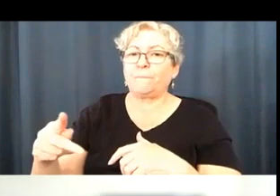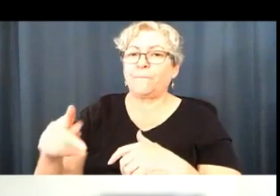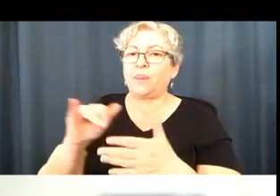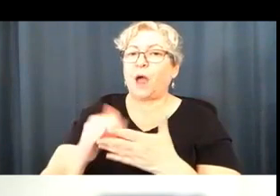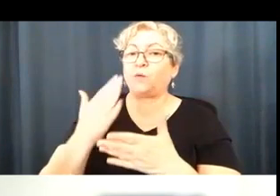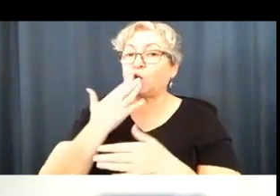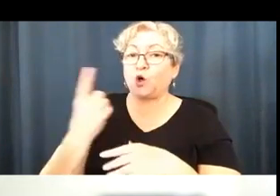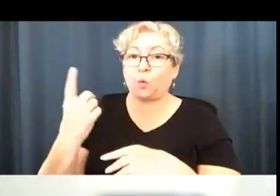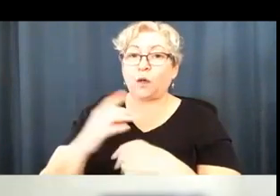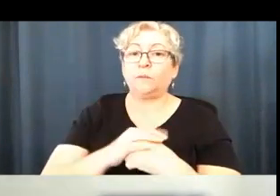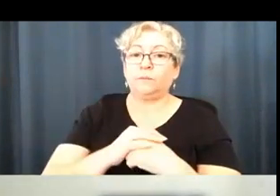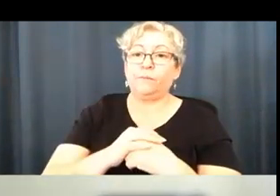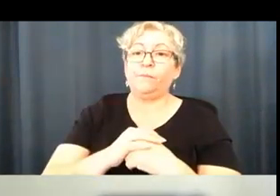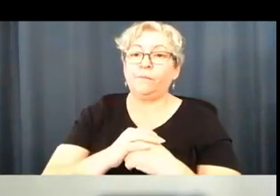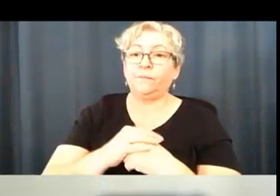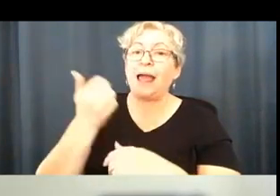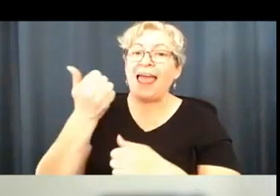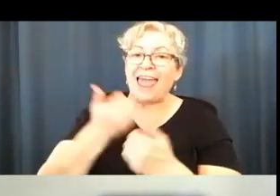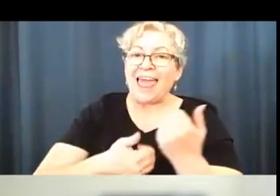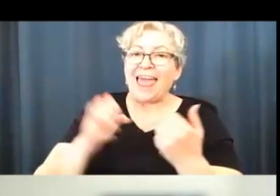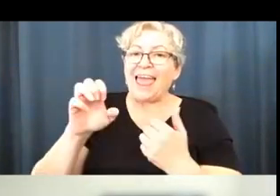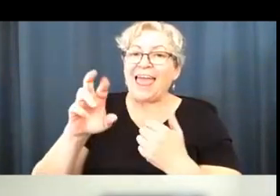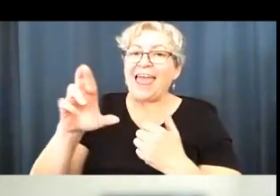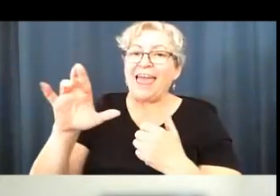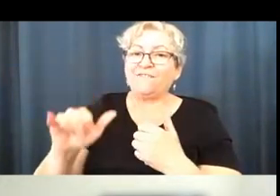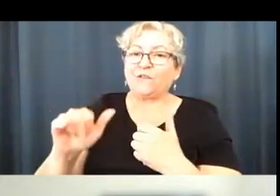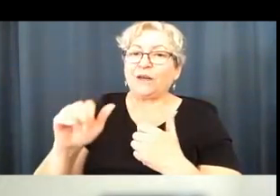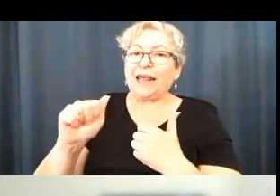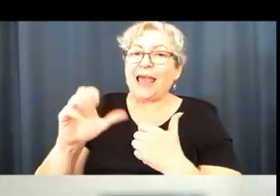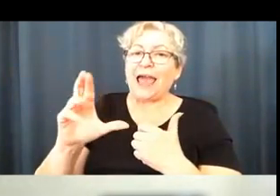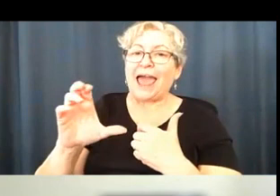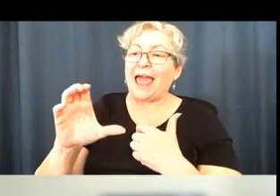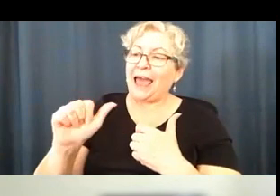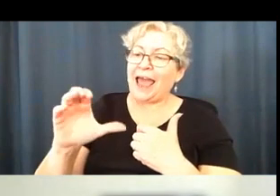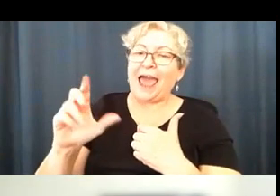but we moved over to every action does more than just mass marketing. So we moved to that platform.